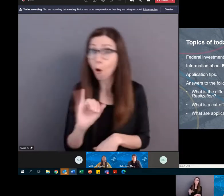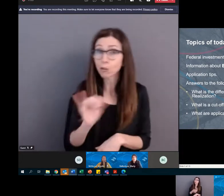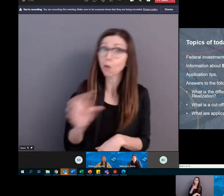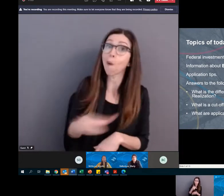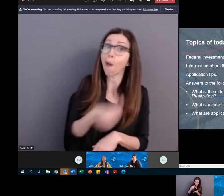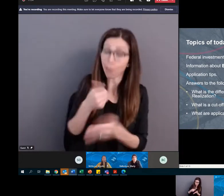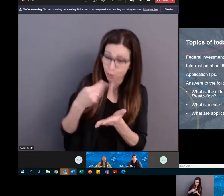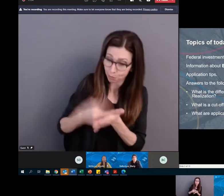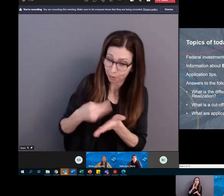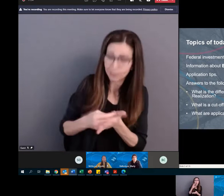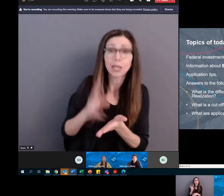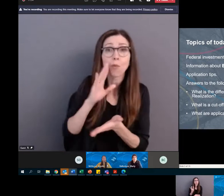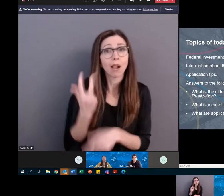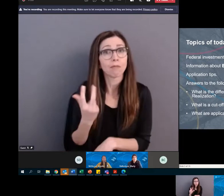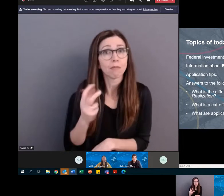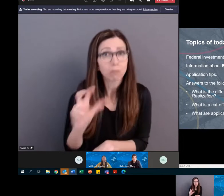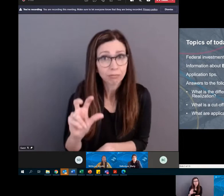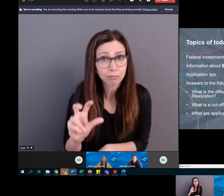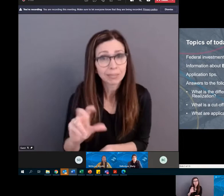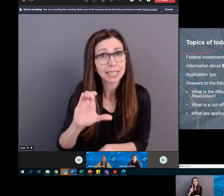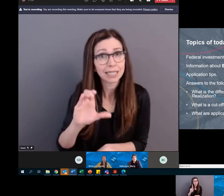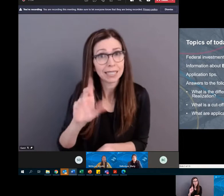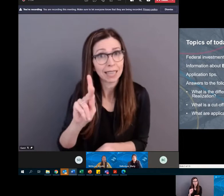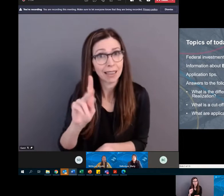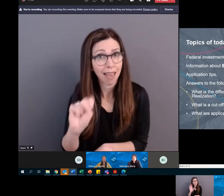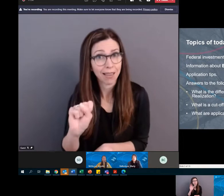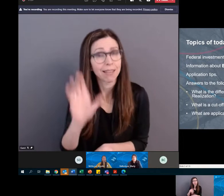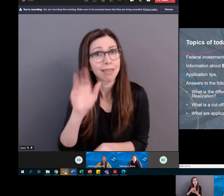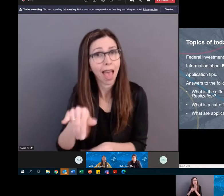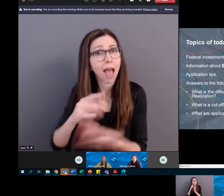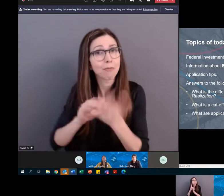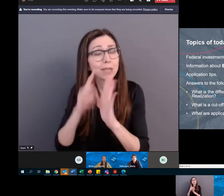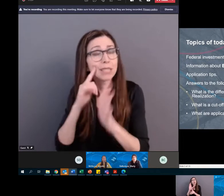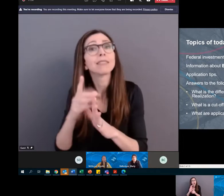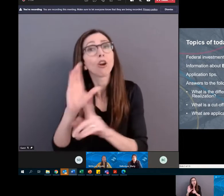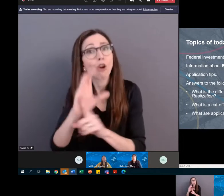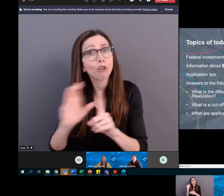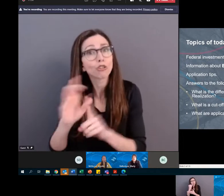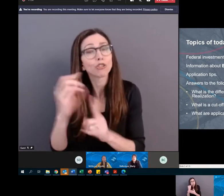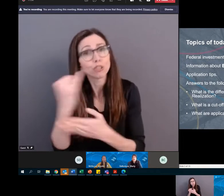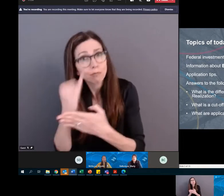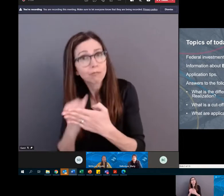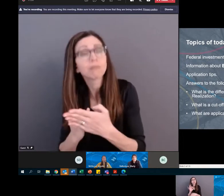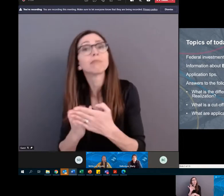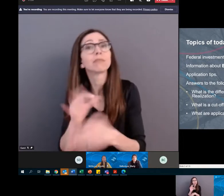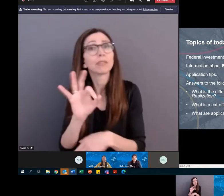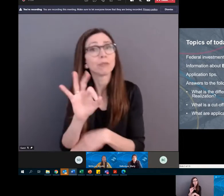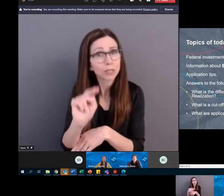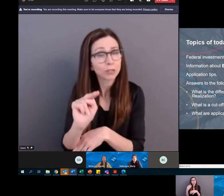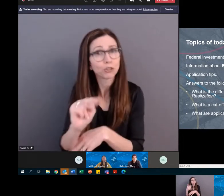Knowing and Sharing: The Arts and Cultures of First Nations, Inuit